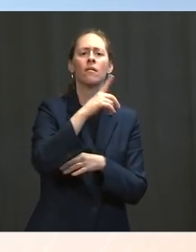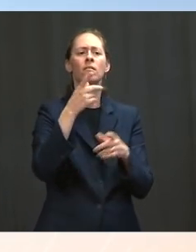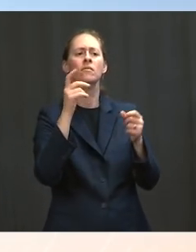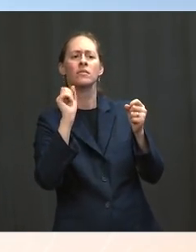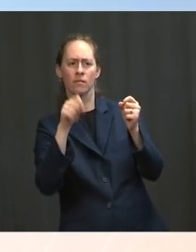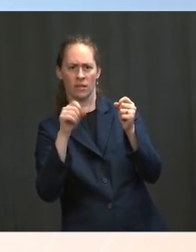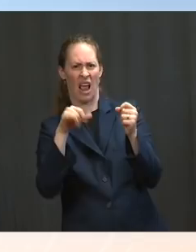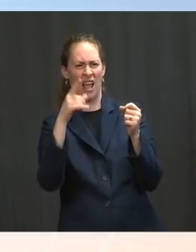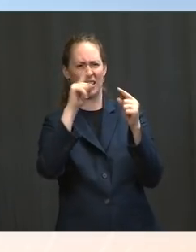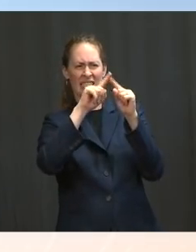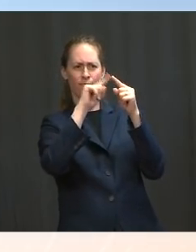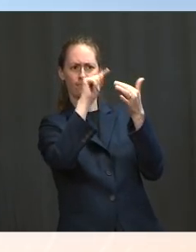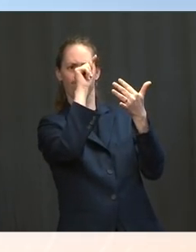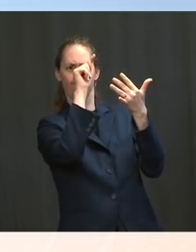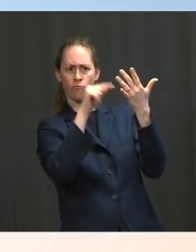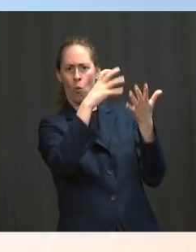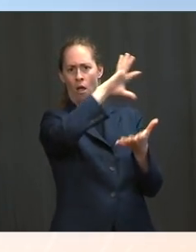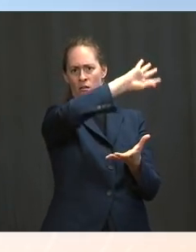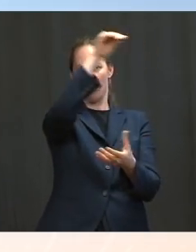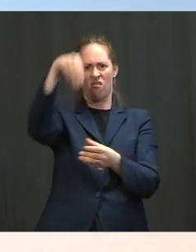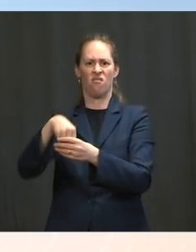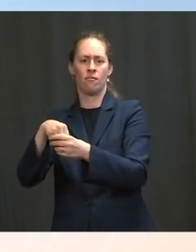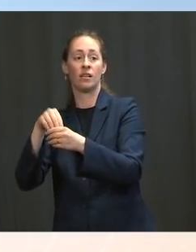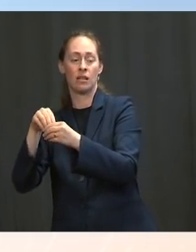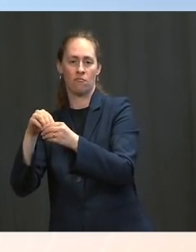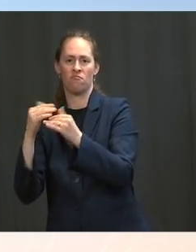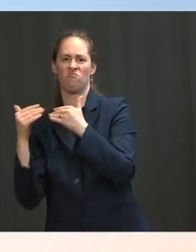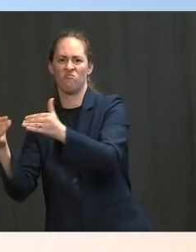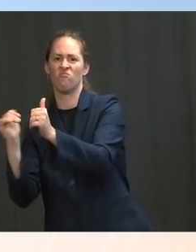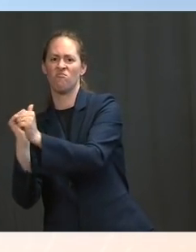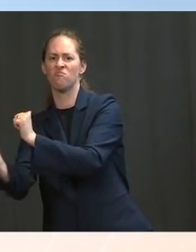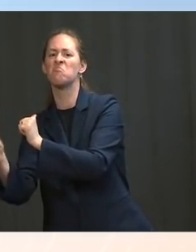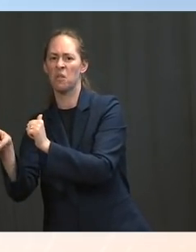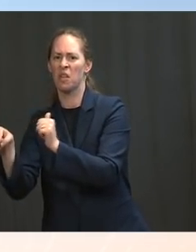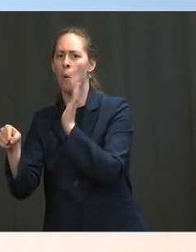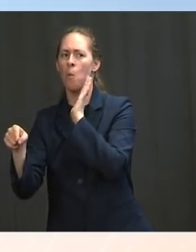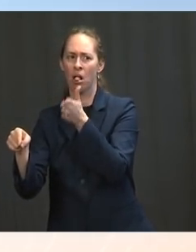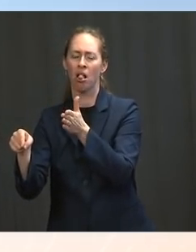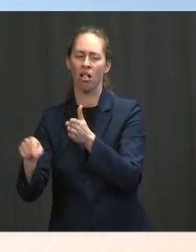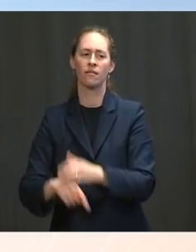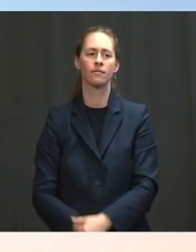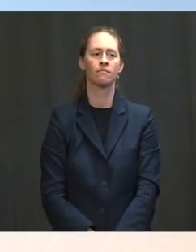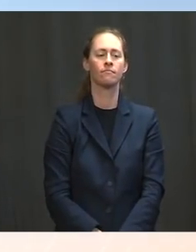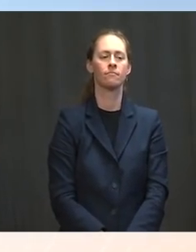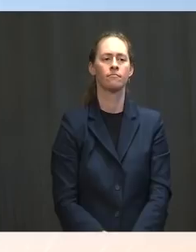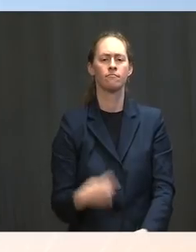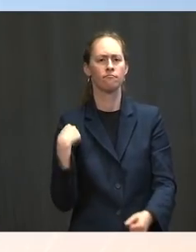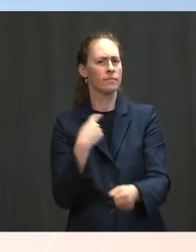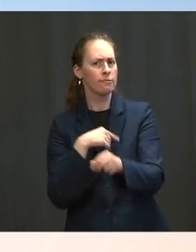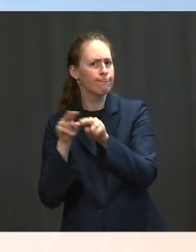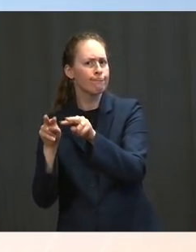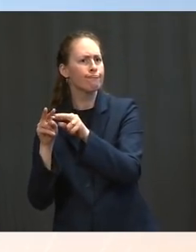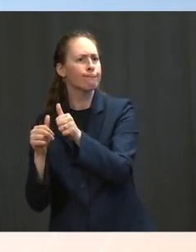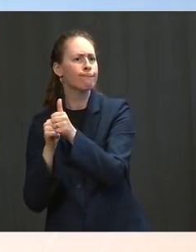in a final reconciliation process. But we'll be closely engaged and closely discussing with members who are writing the legislation.